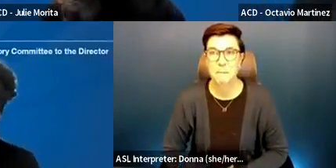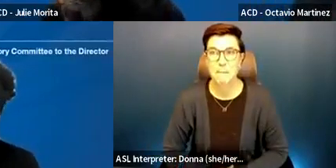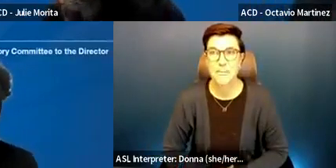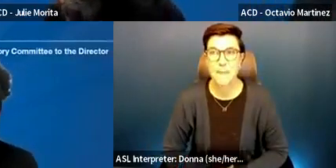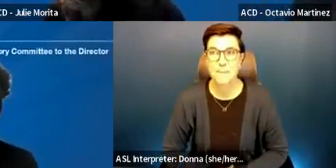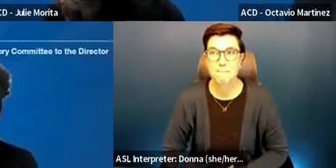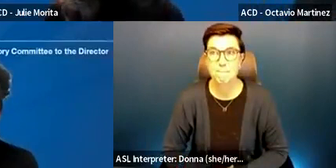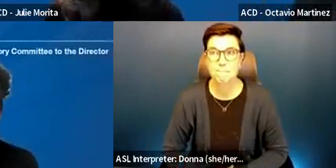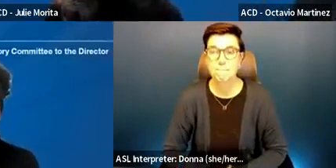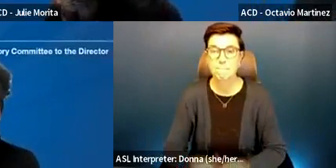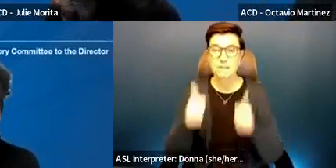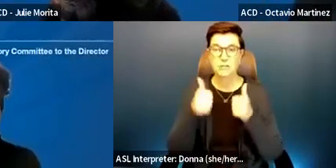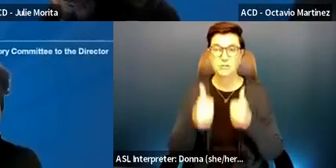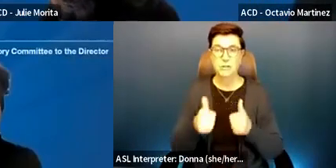Great. Wow.